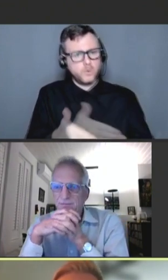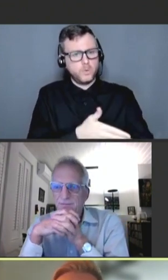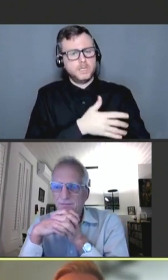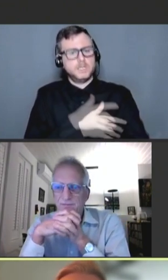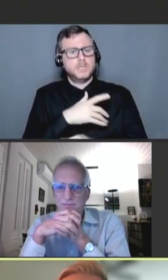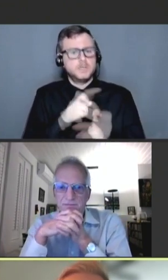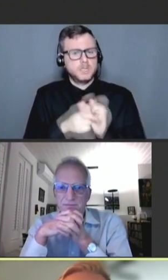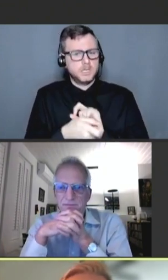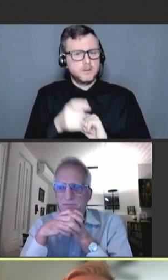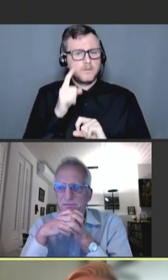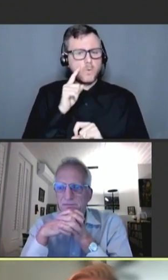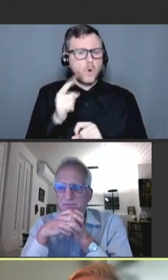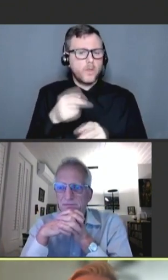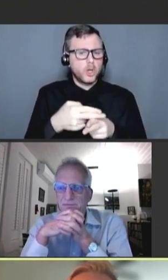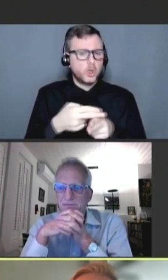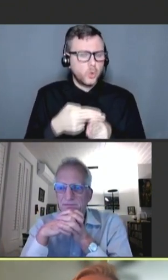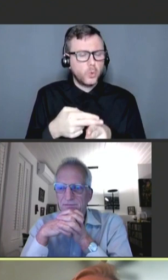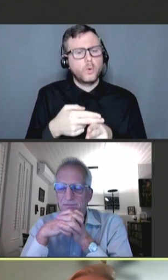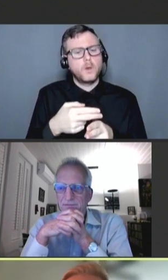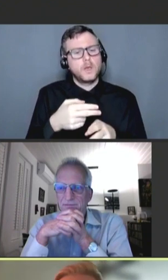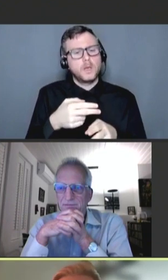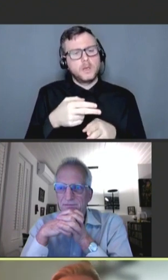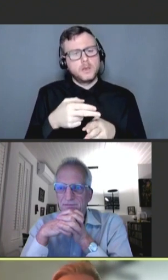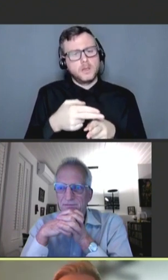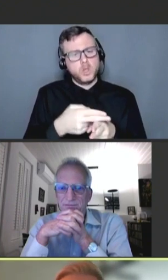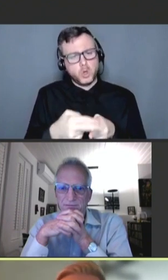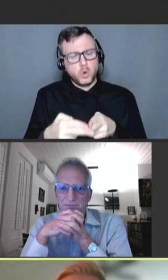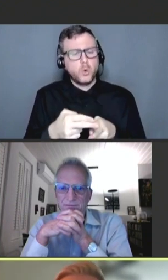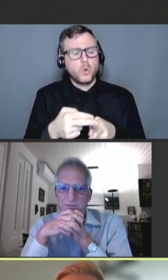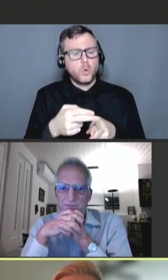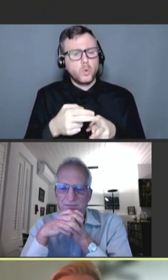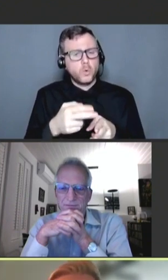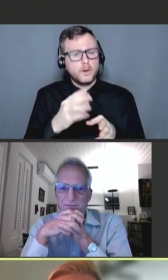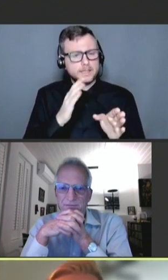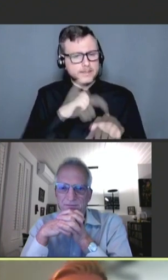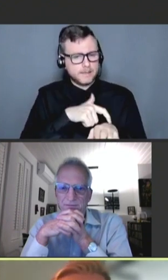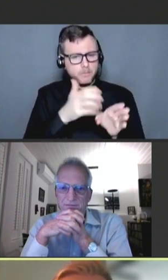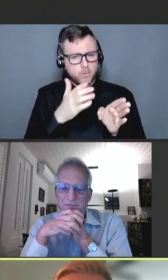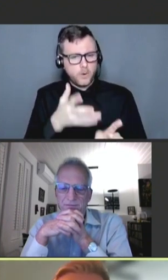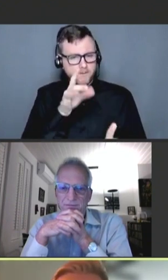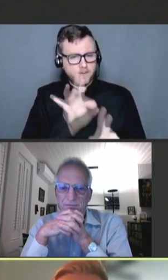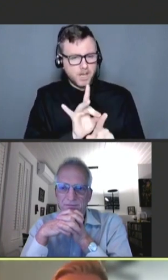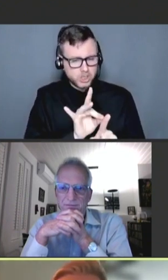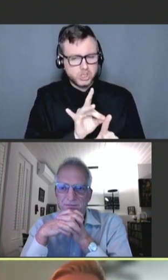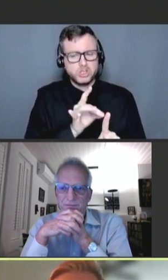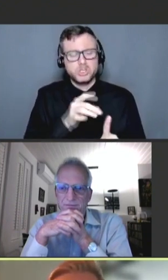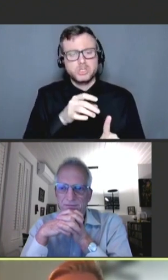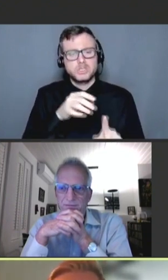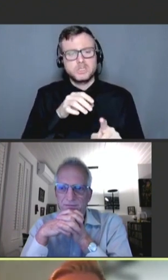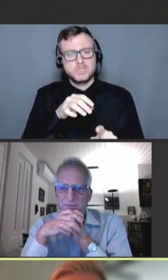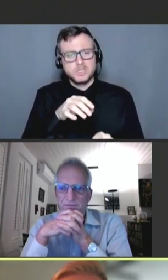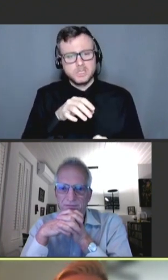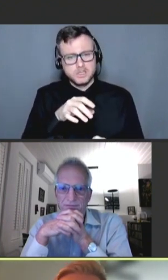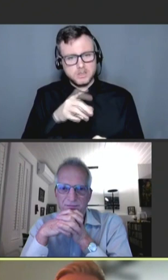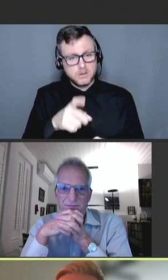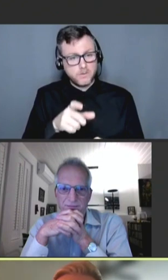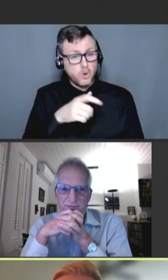acute phase of infection, you had an increased risk of developing Long-COVID symptoms, highest